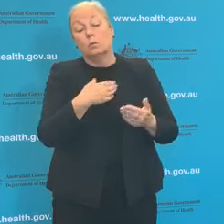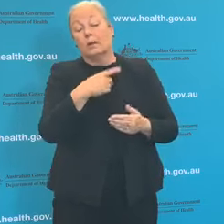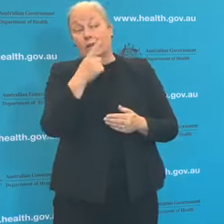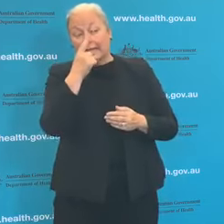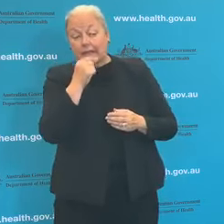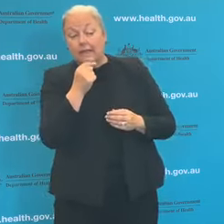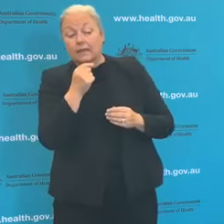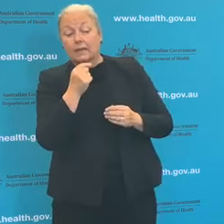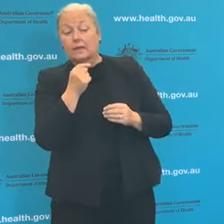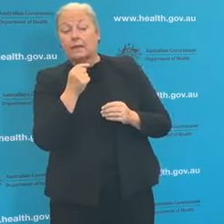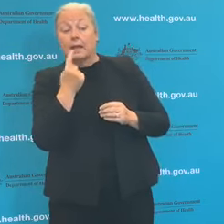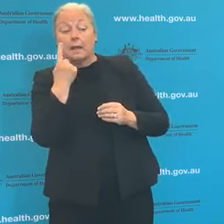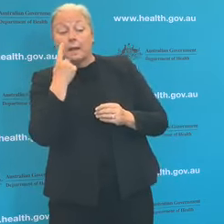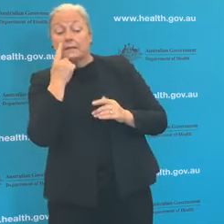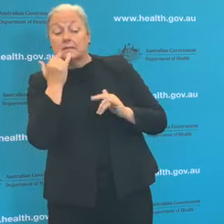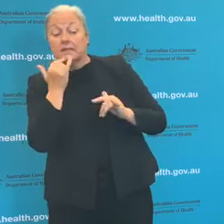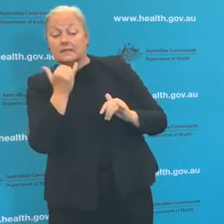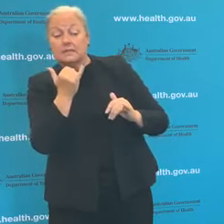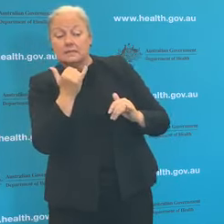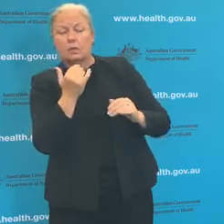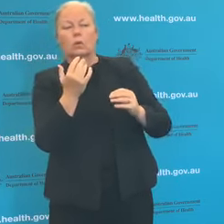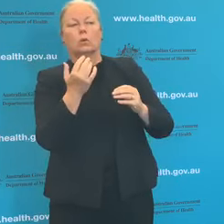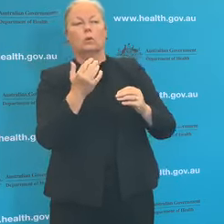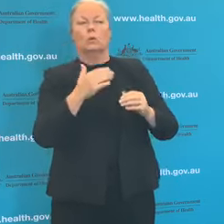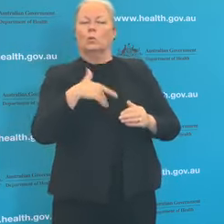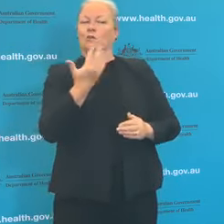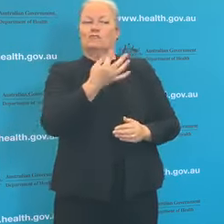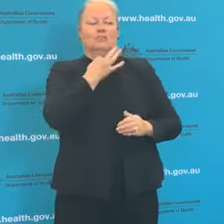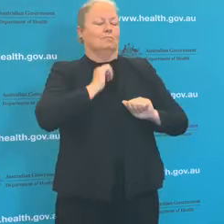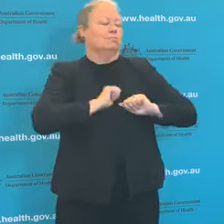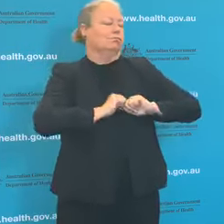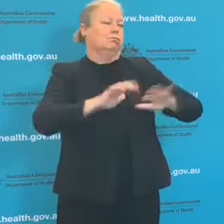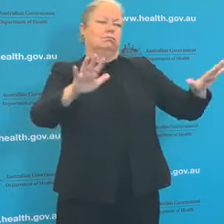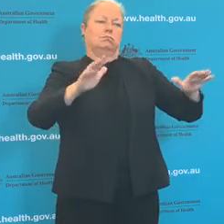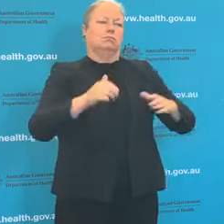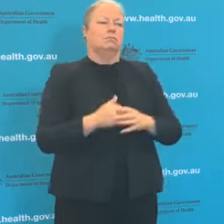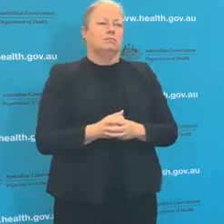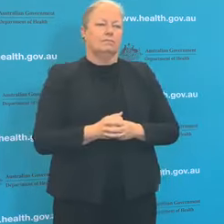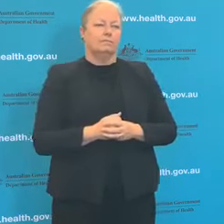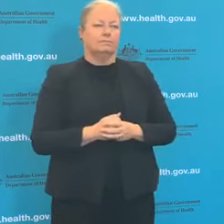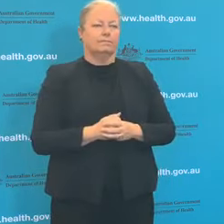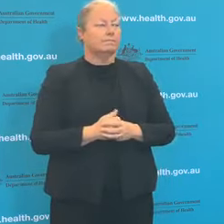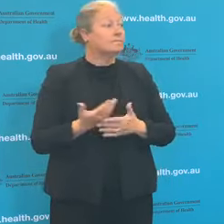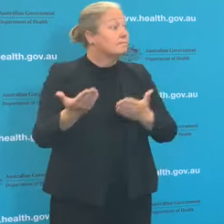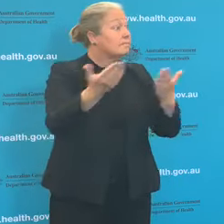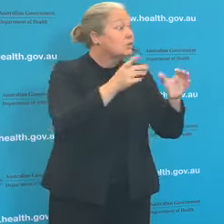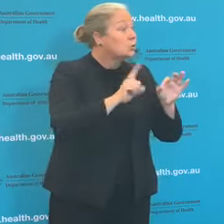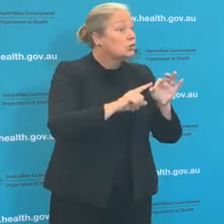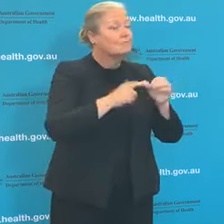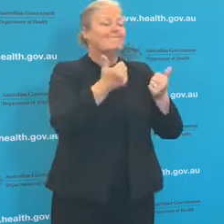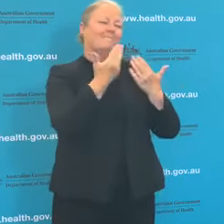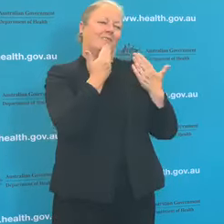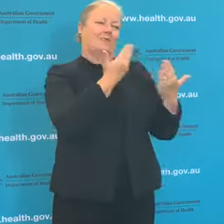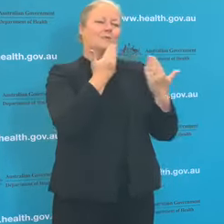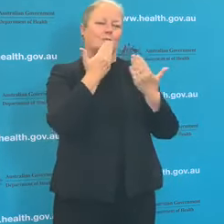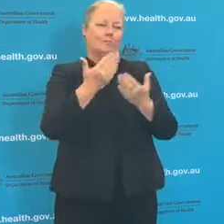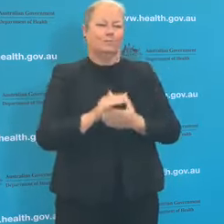risking a large outbreak. That's the challenge. No more questions? Great, thank you.